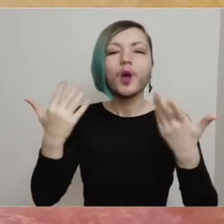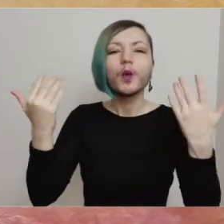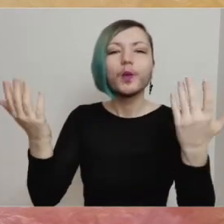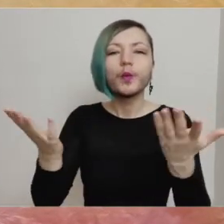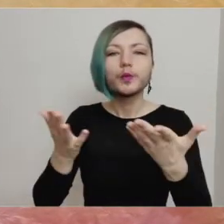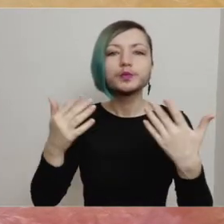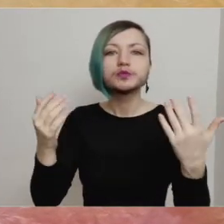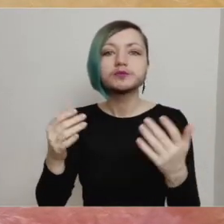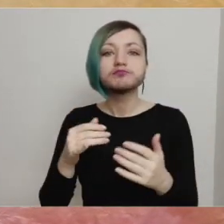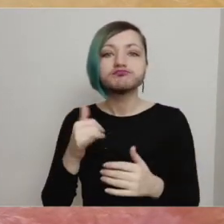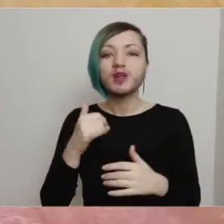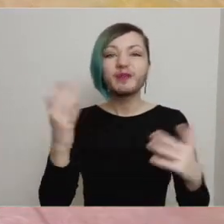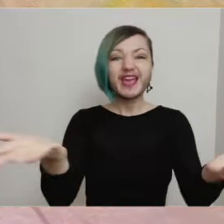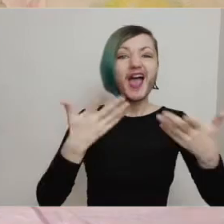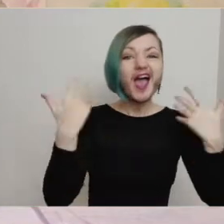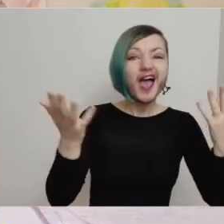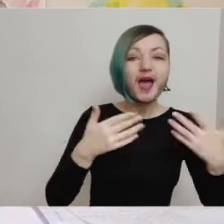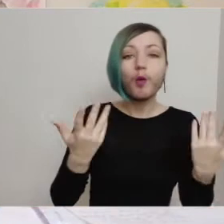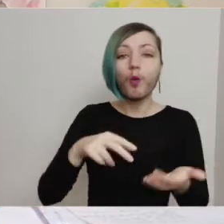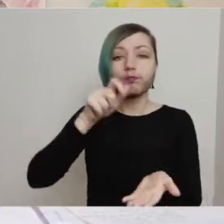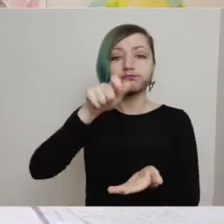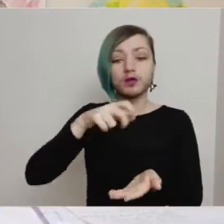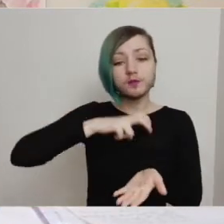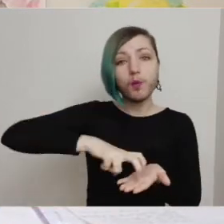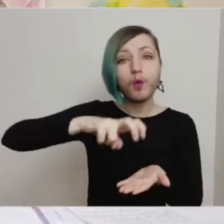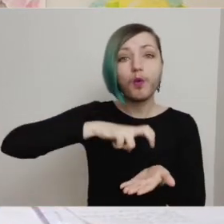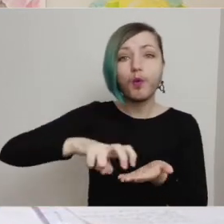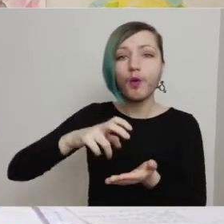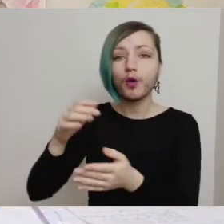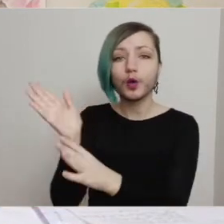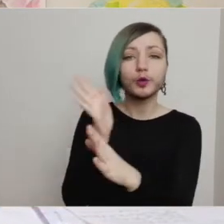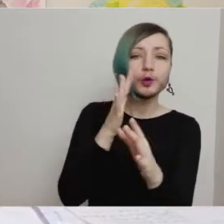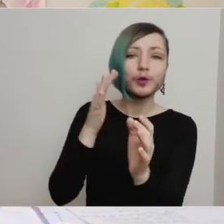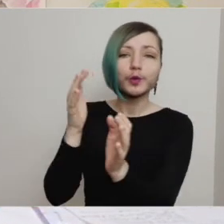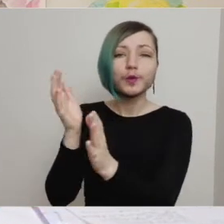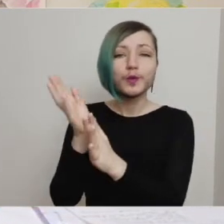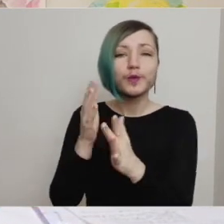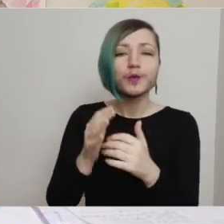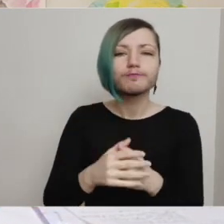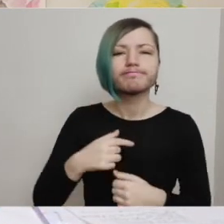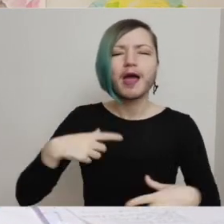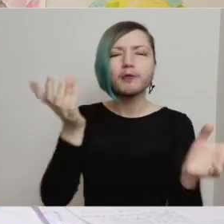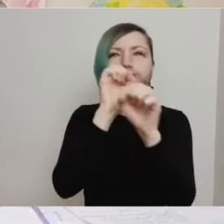with the movement of the air as people walk past them and I think about the landscape I